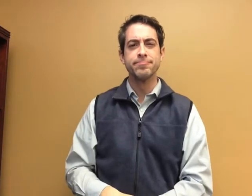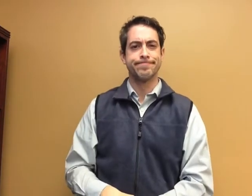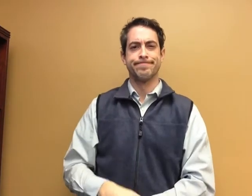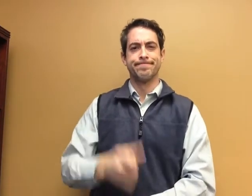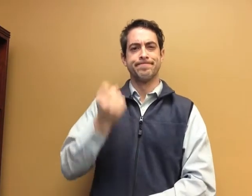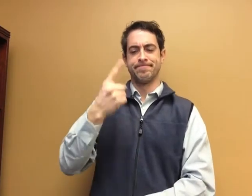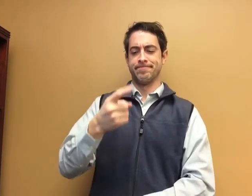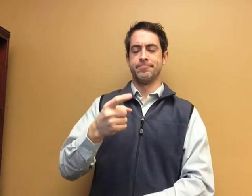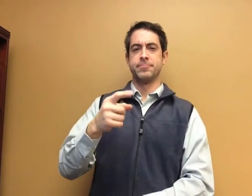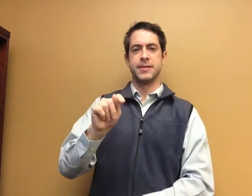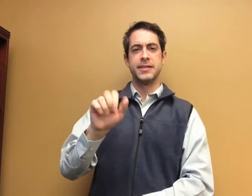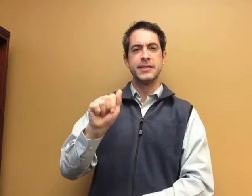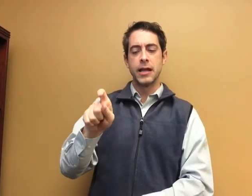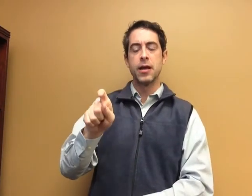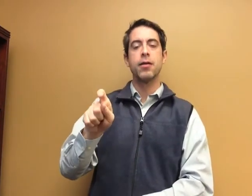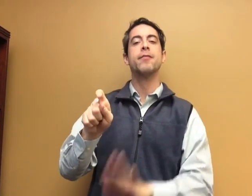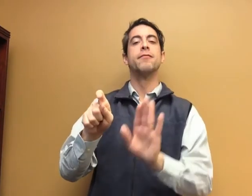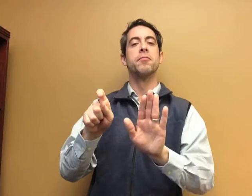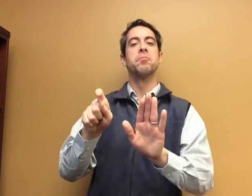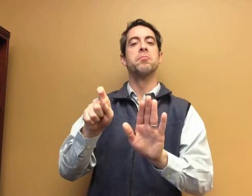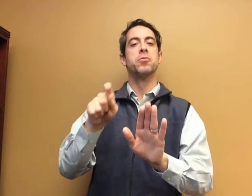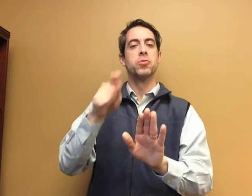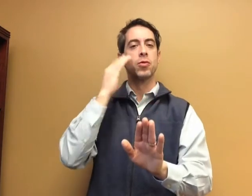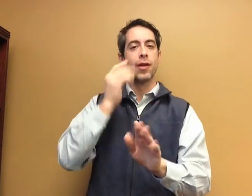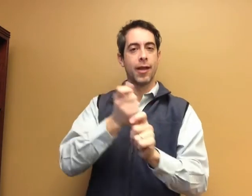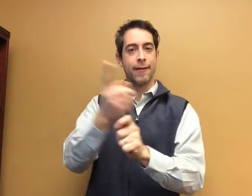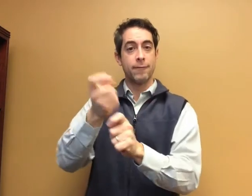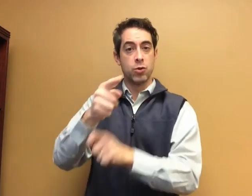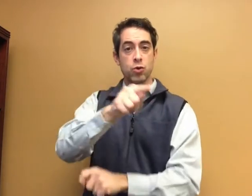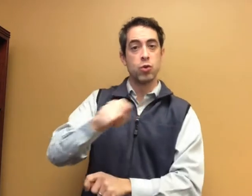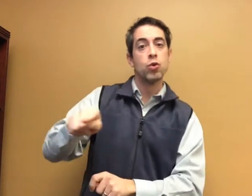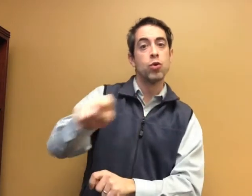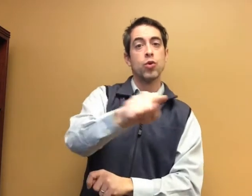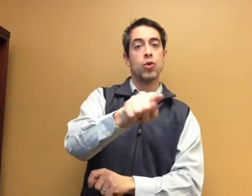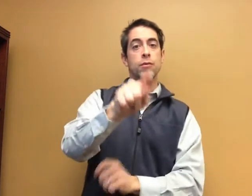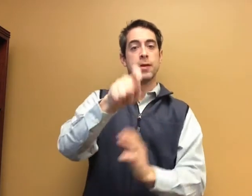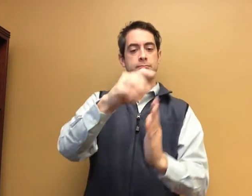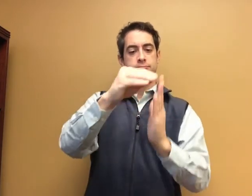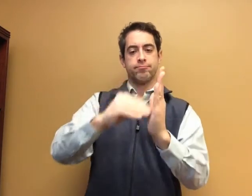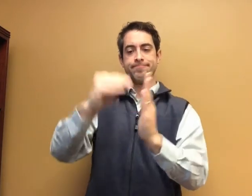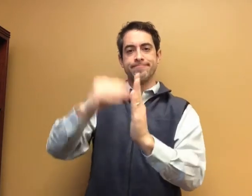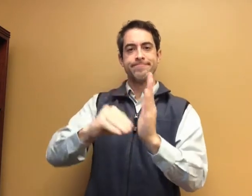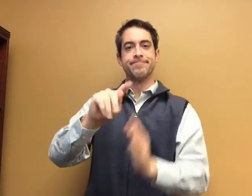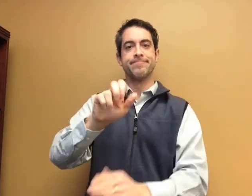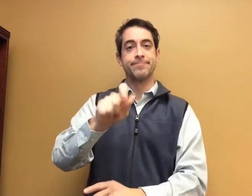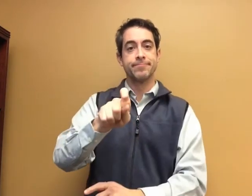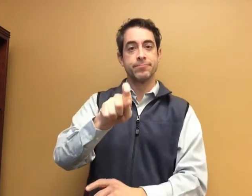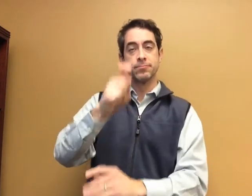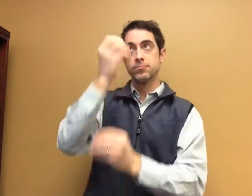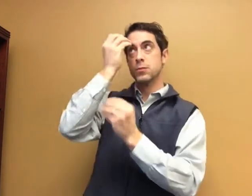"What is the free tax help?" Alright. As you know every year you must report